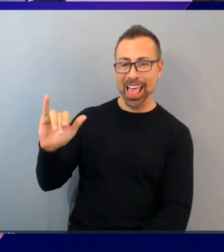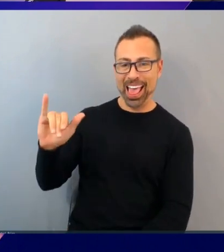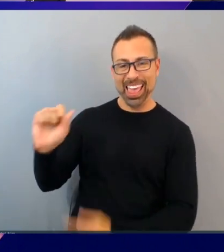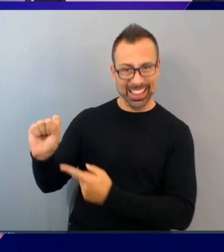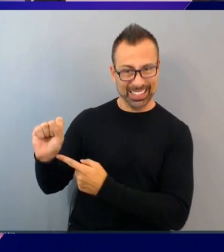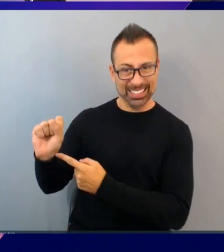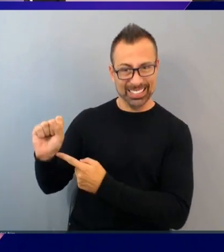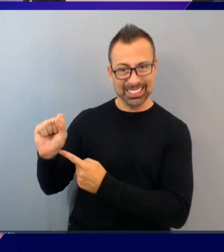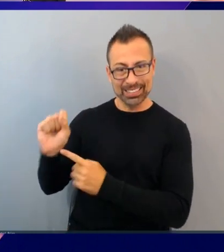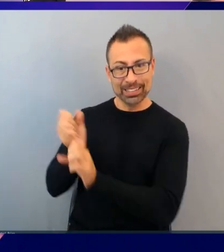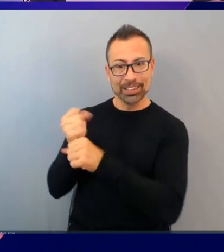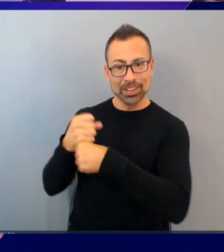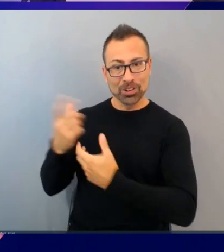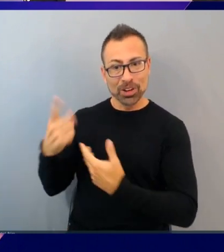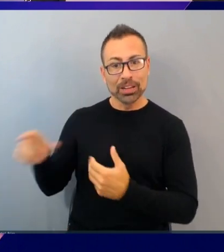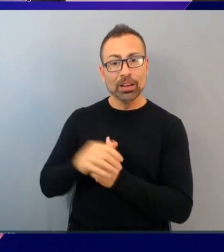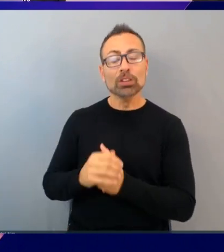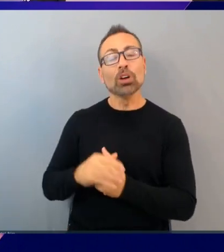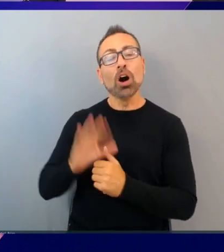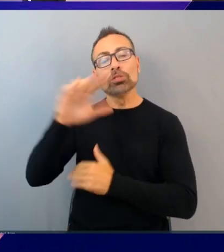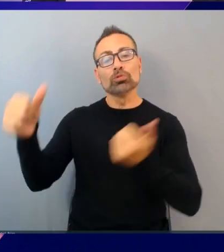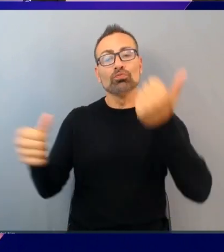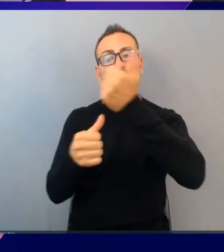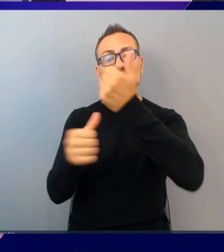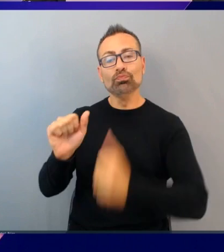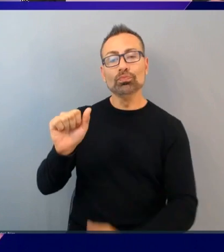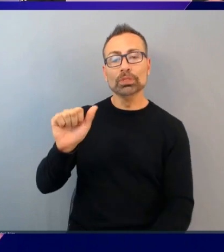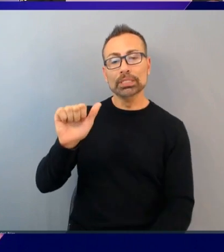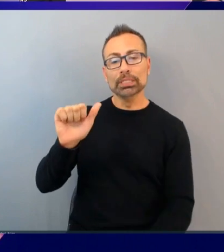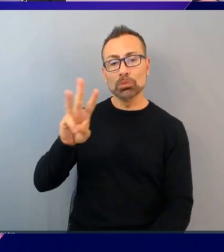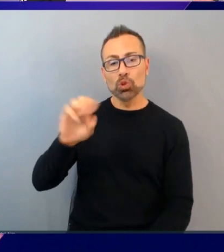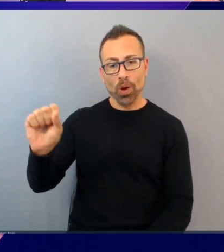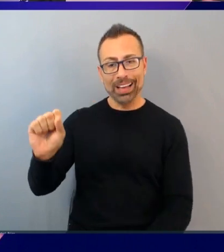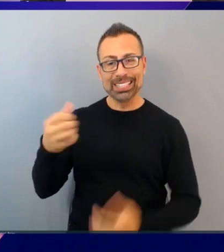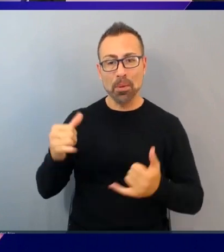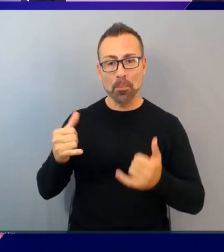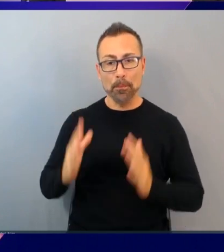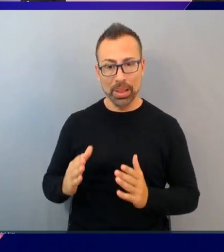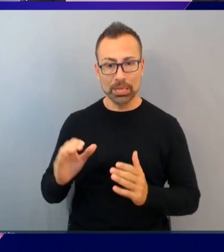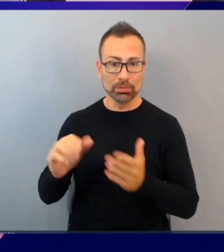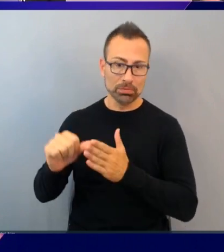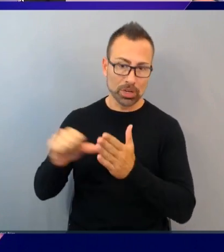that they've created underneath your primary account. And we can see how much spend they've had.